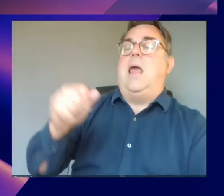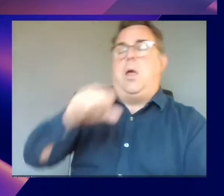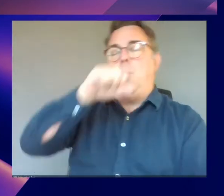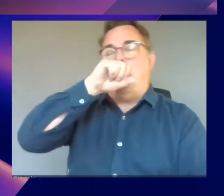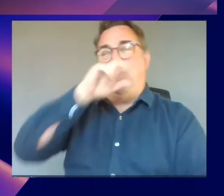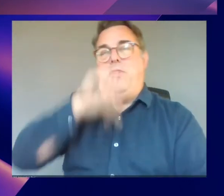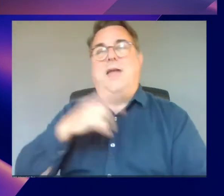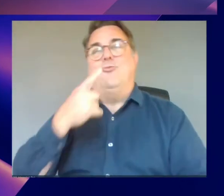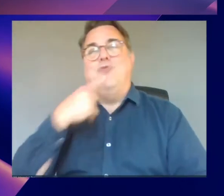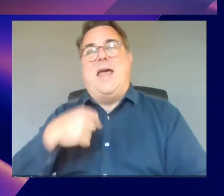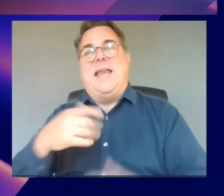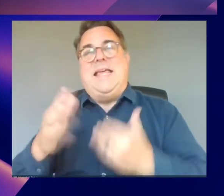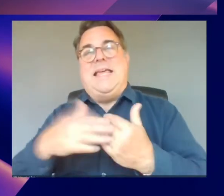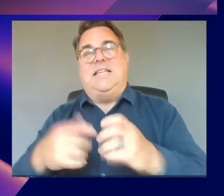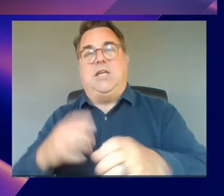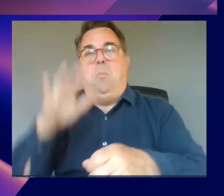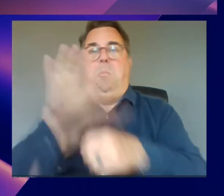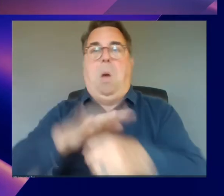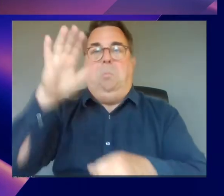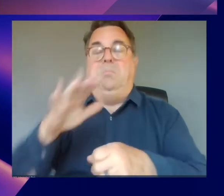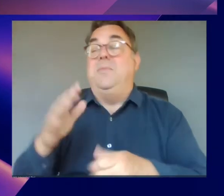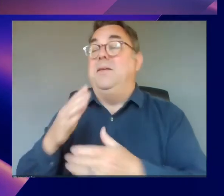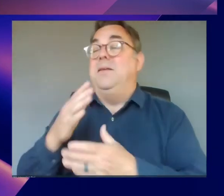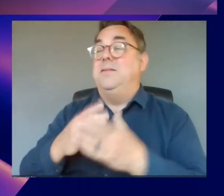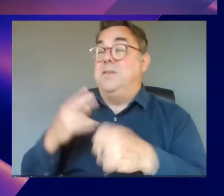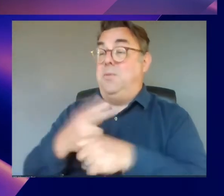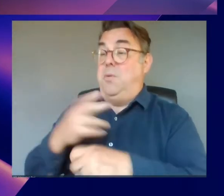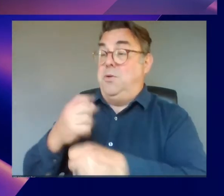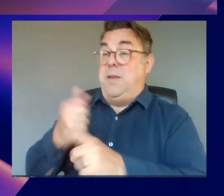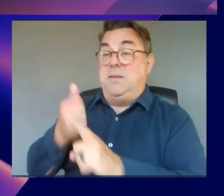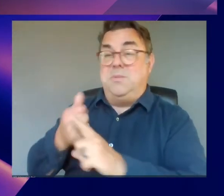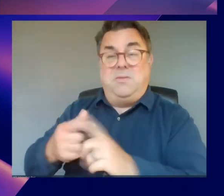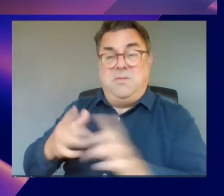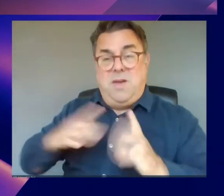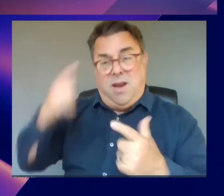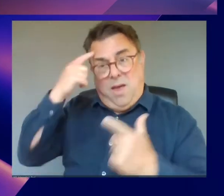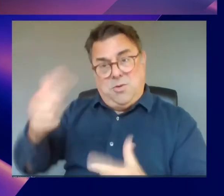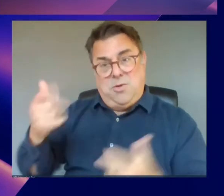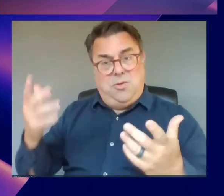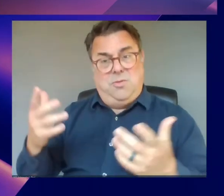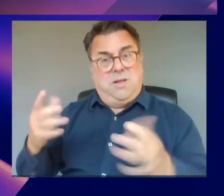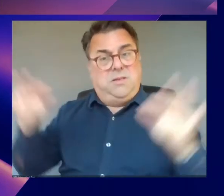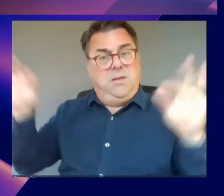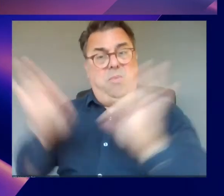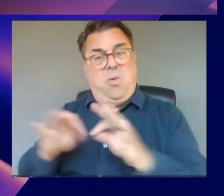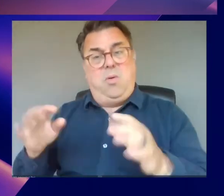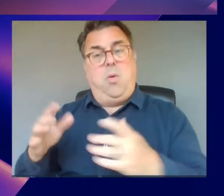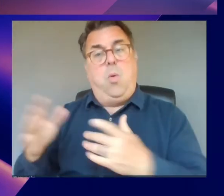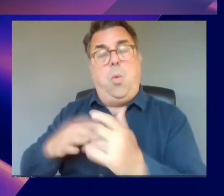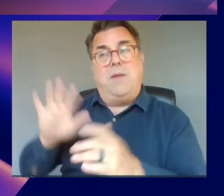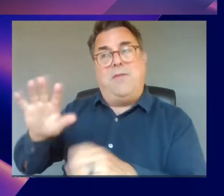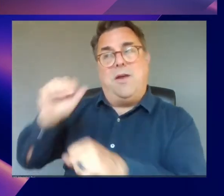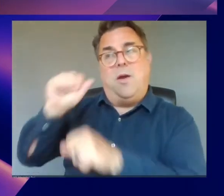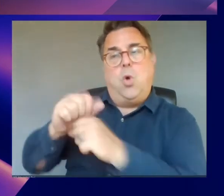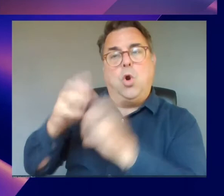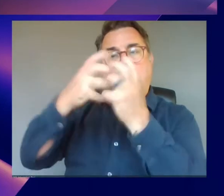And again, we do have customers that wanna create their own and we welcome that. That's sometimes important. Whatever their workflow is, so... Exactly. Okay. - Sweet.